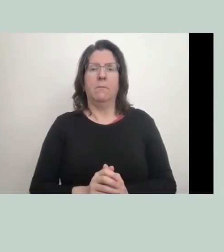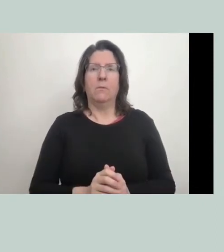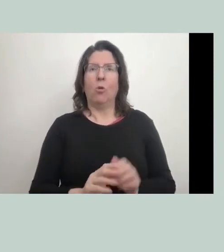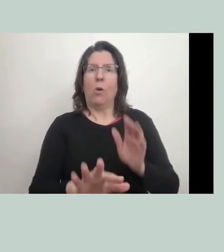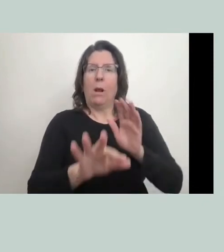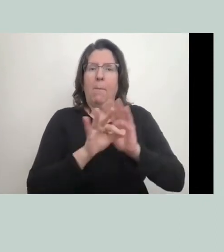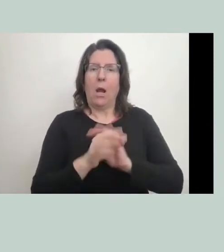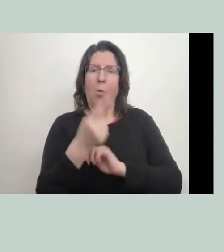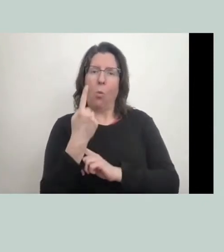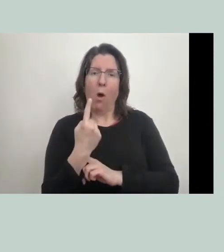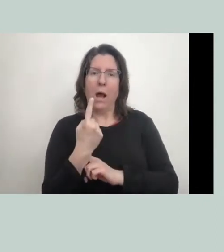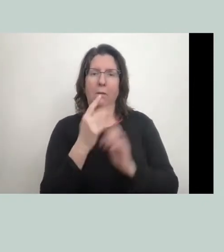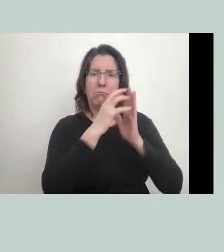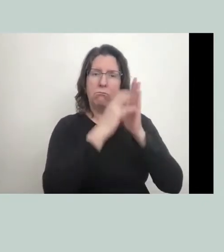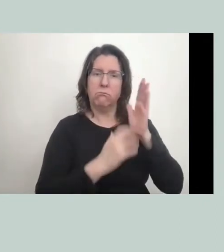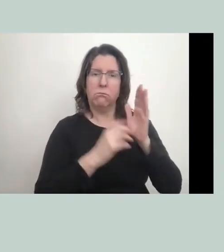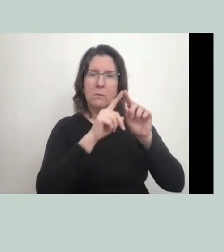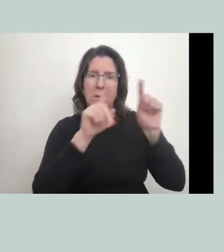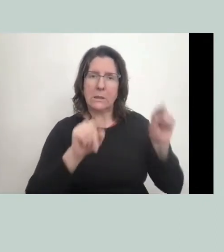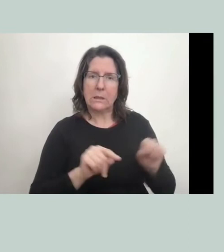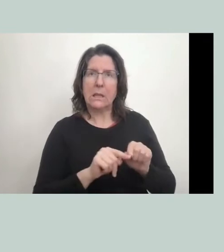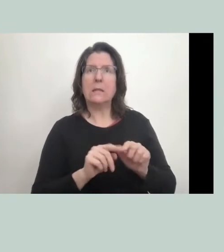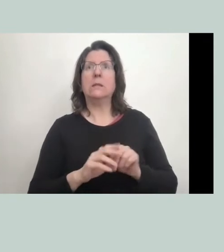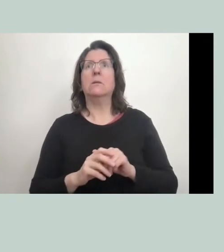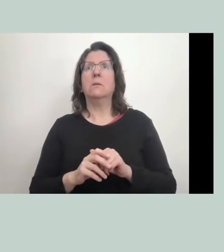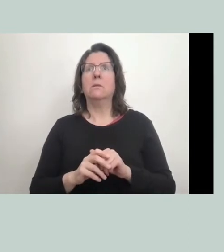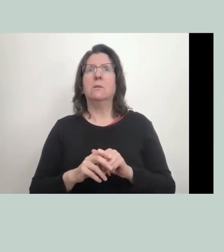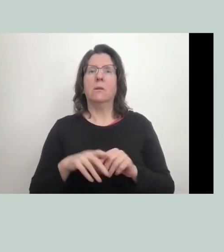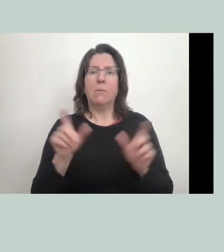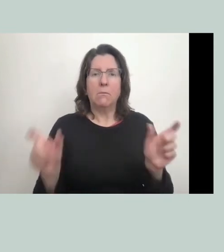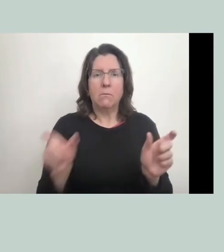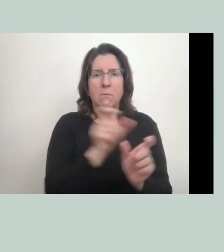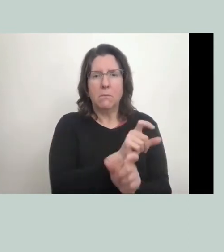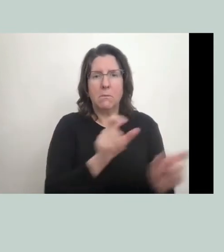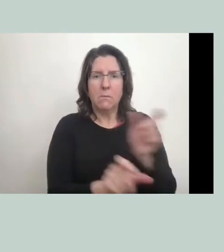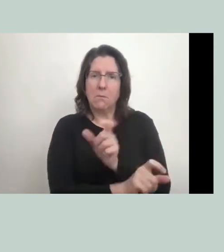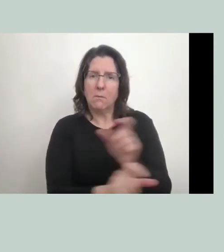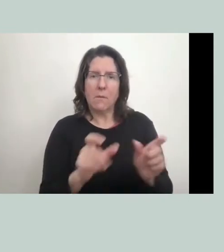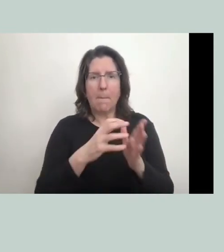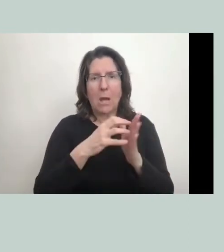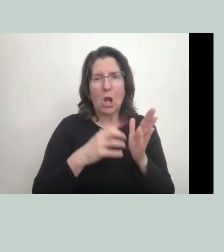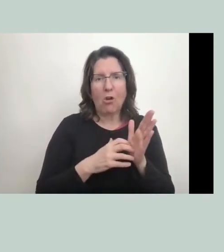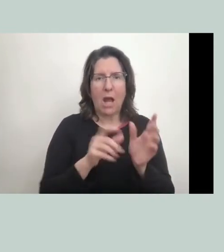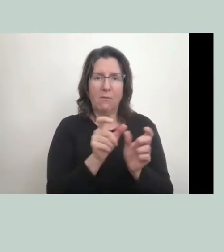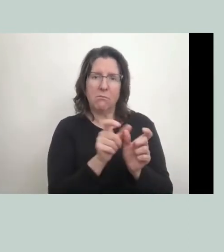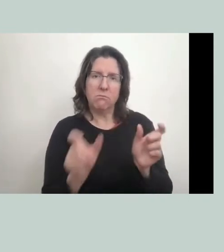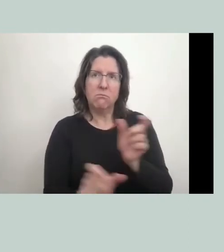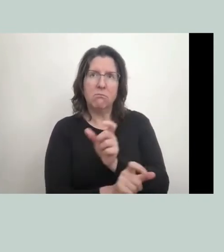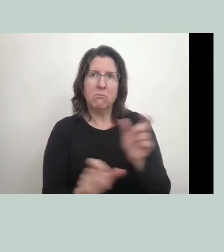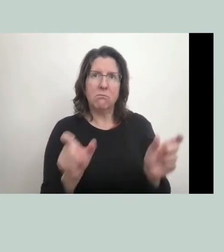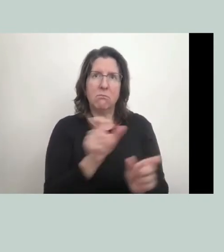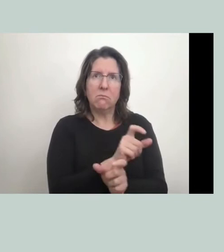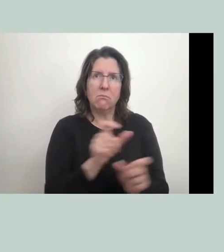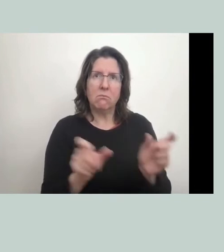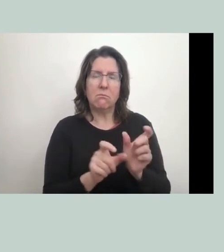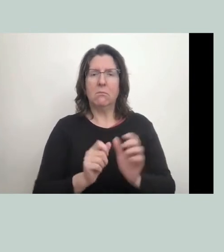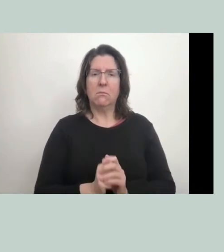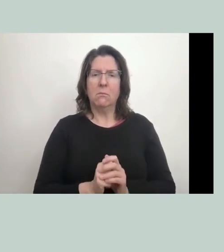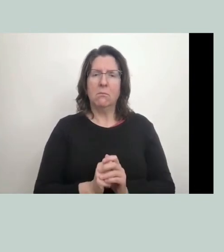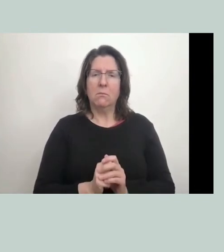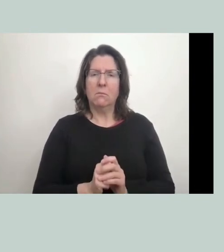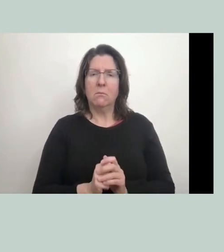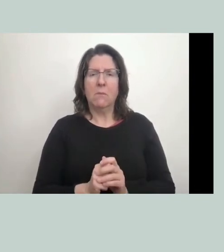You choose a text and then you change around either the sentences or the paragraphs in the text.